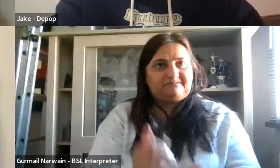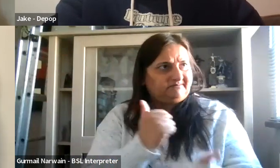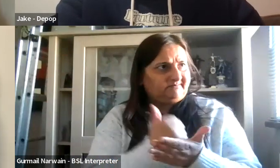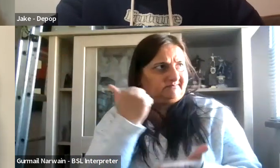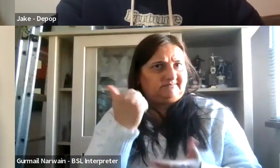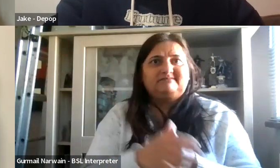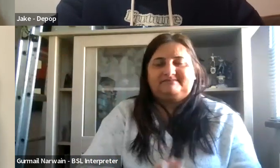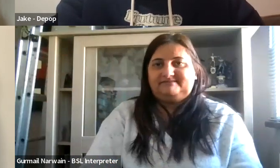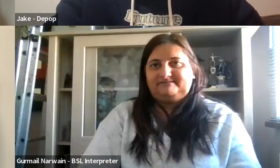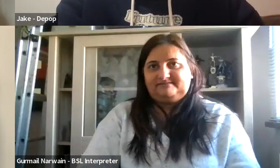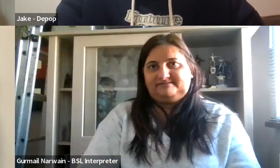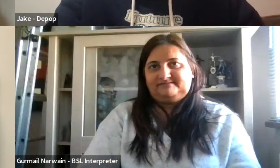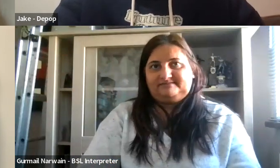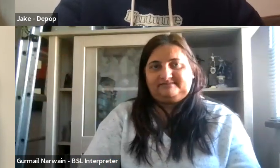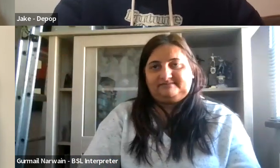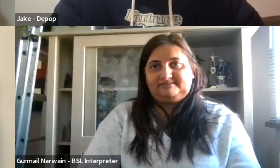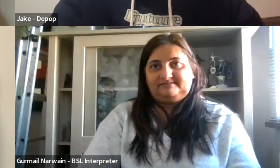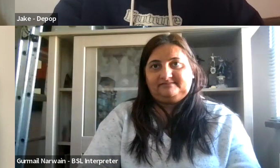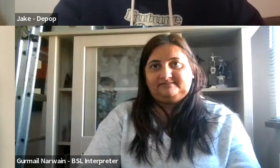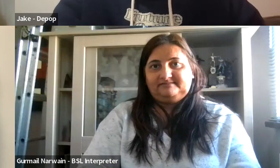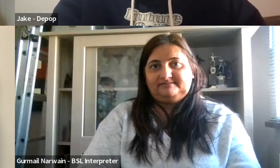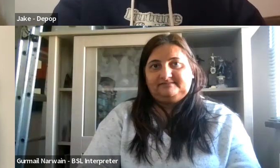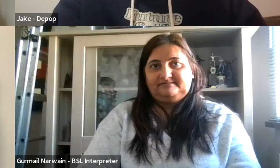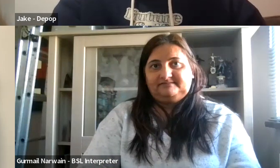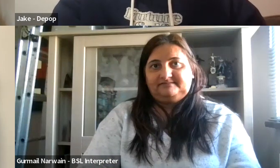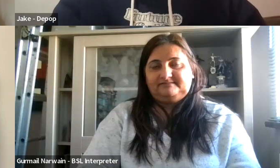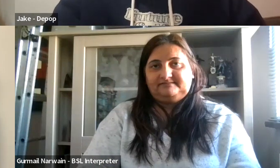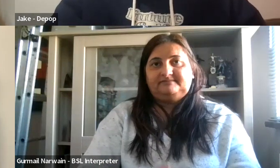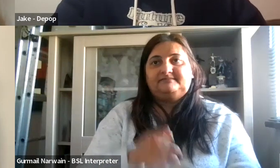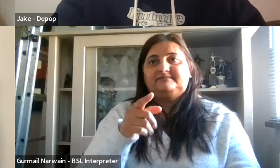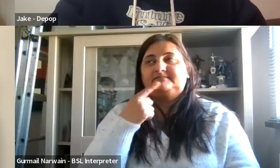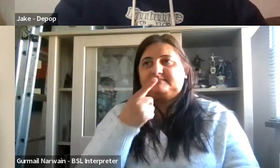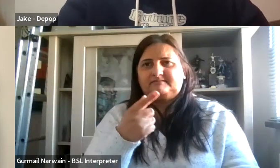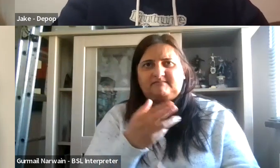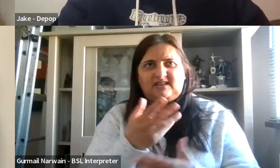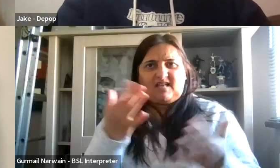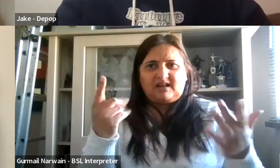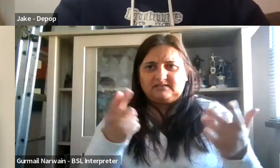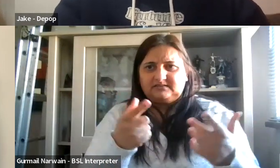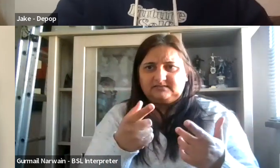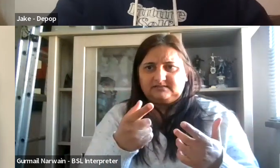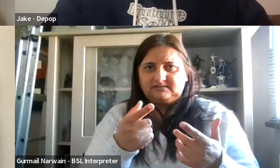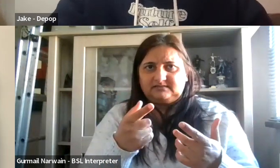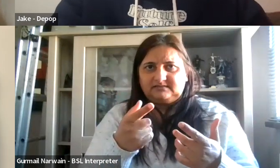Yeah, brilliant. So, so with this, I've got lots of them. you, and allows you to be at your best. With.